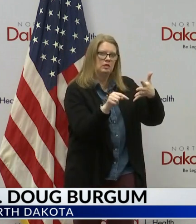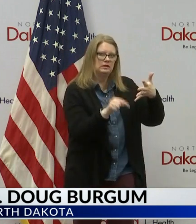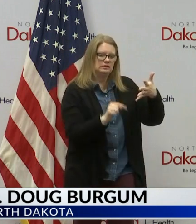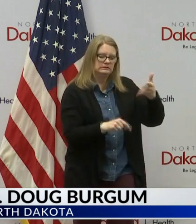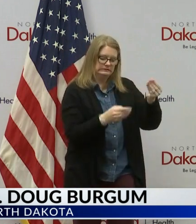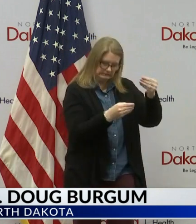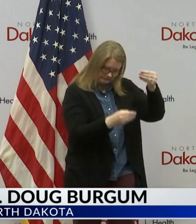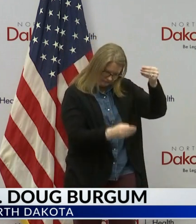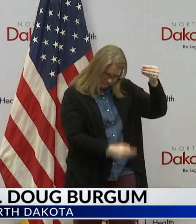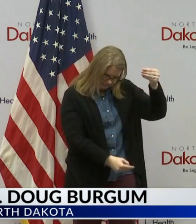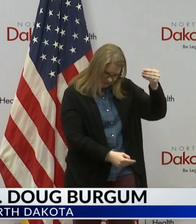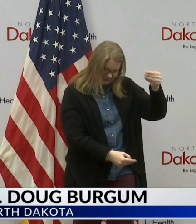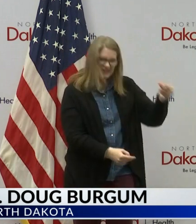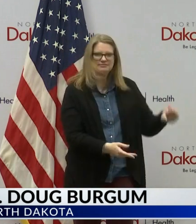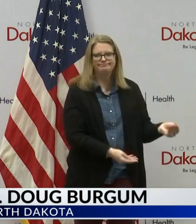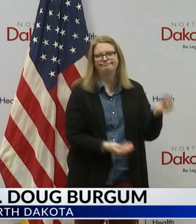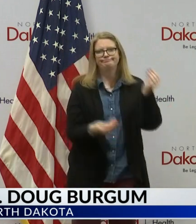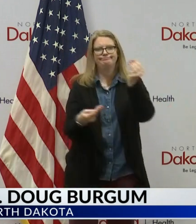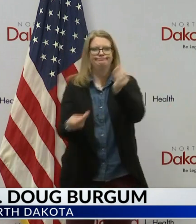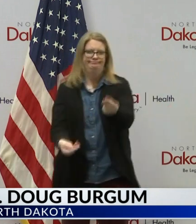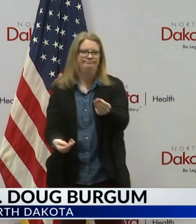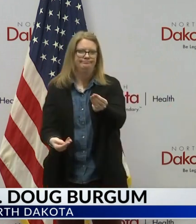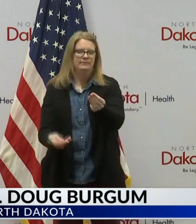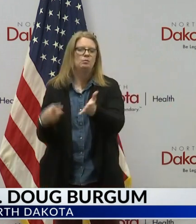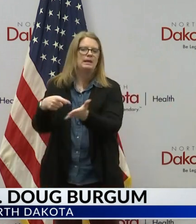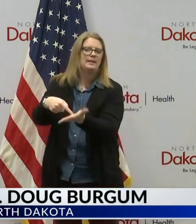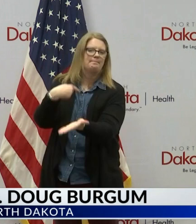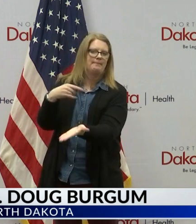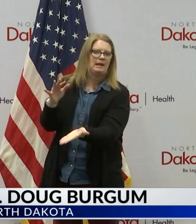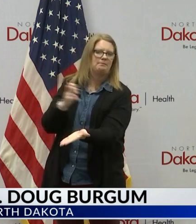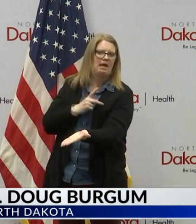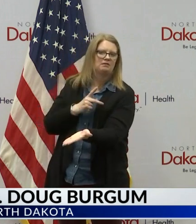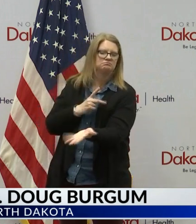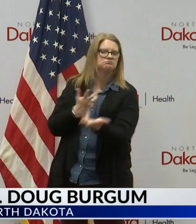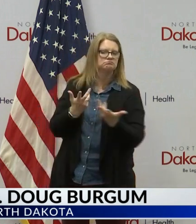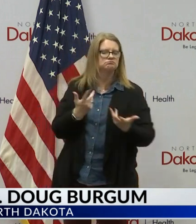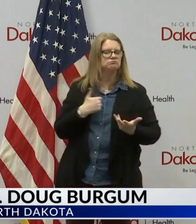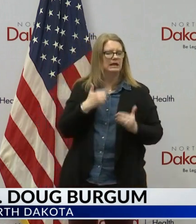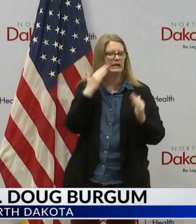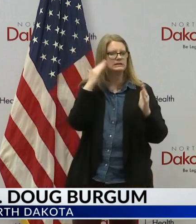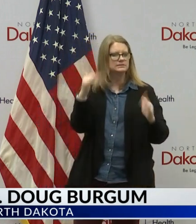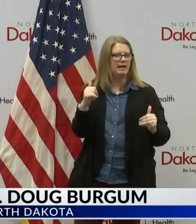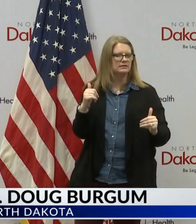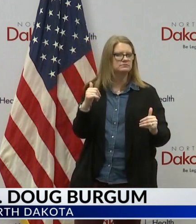THAT WE, AGAIN, KEEP OUR EXPENSES SO TO SPEAK AT THE LOCAL AND STATE LEVEL.